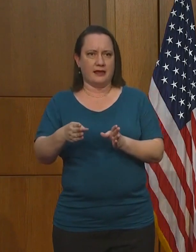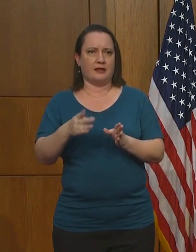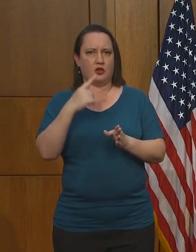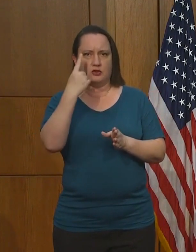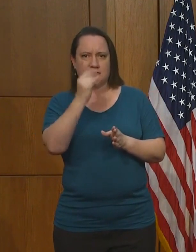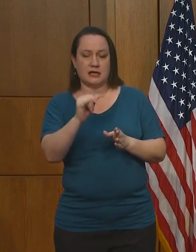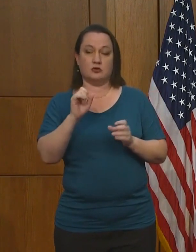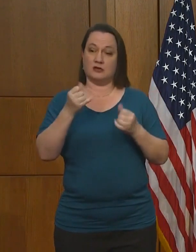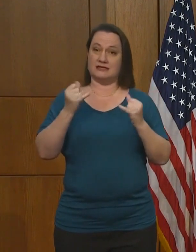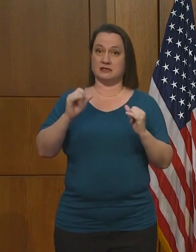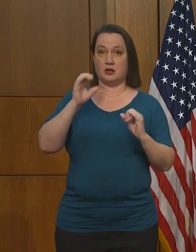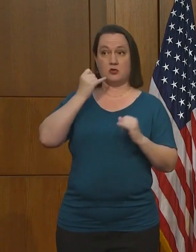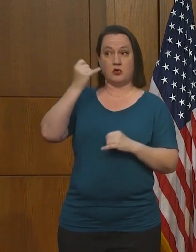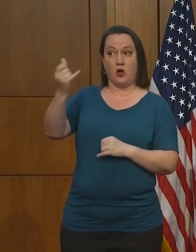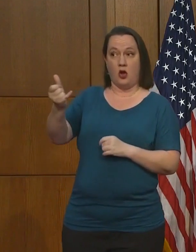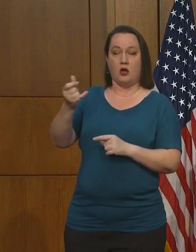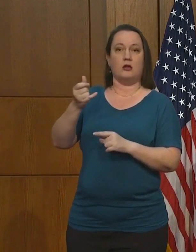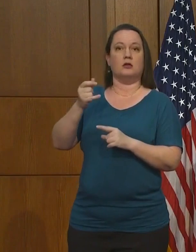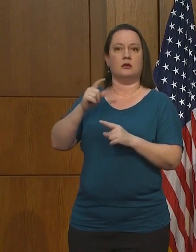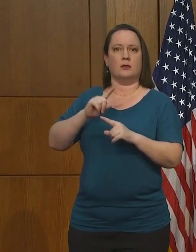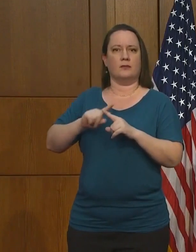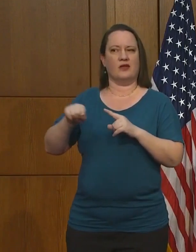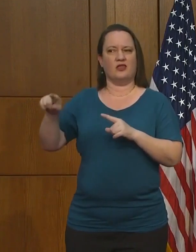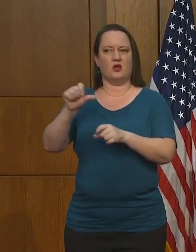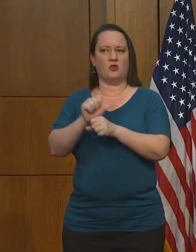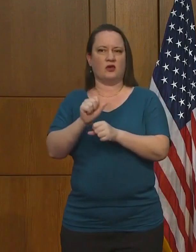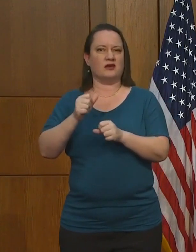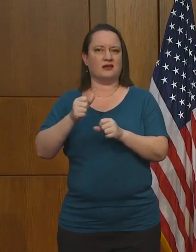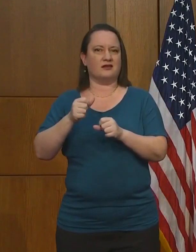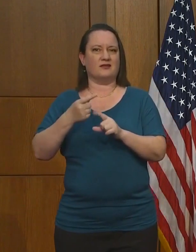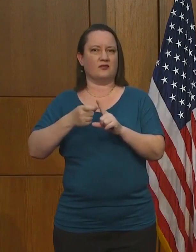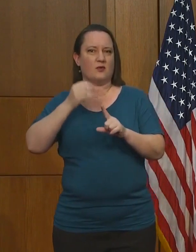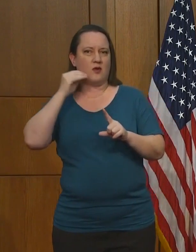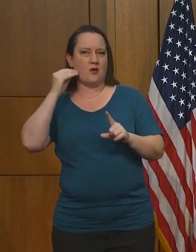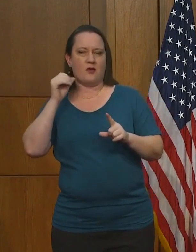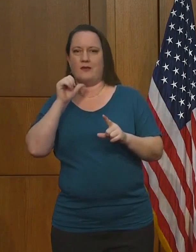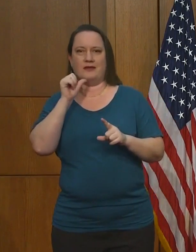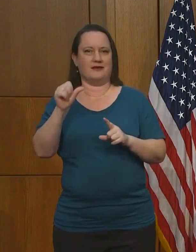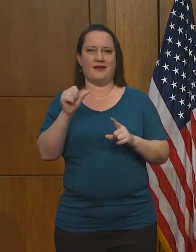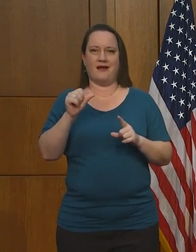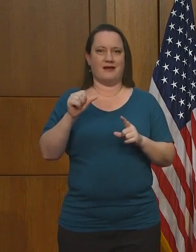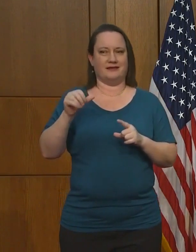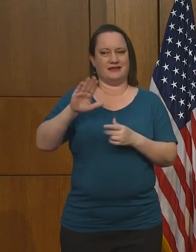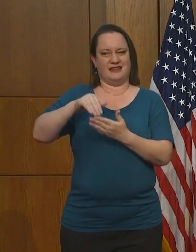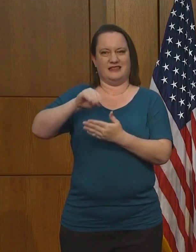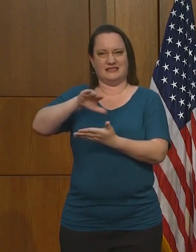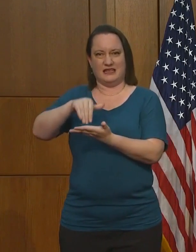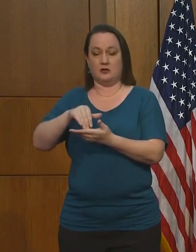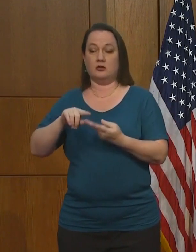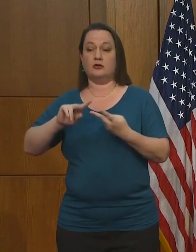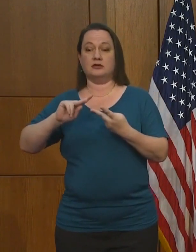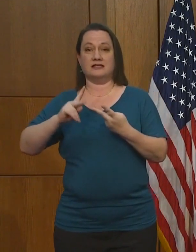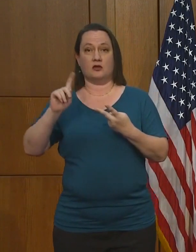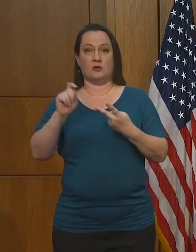ON WHAT THAT CAN LOOK LIKE THEY'RE STILL YOU CAN GO THROUGH THE TECHNOLOGY YOU CAN STILL CALL THEM BUT THEY'RE WORKING REMOTELY IS SECOND